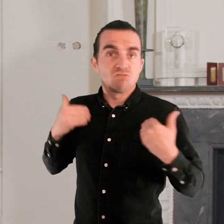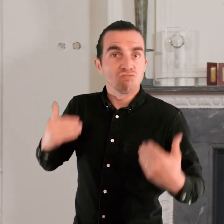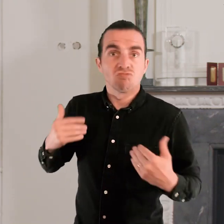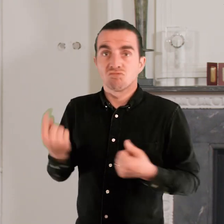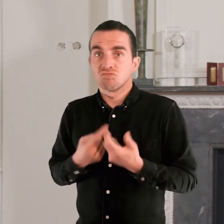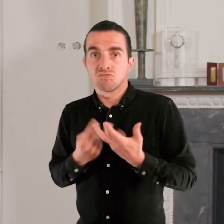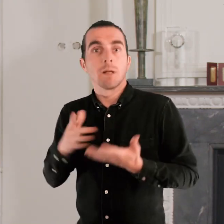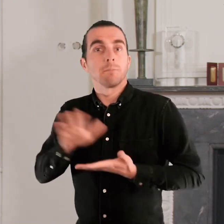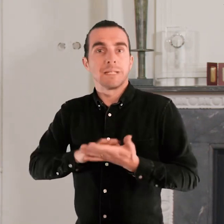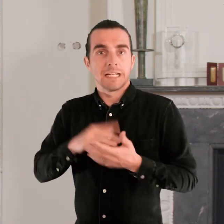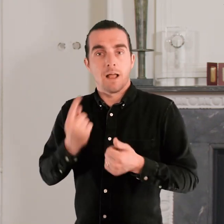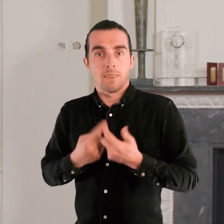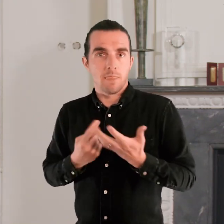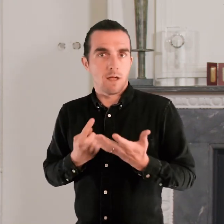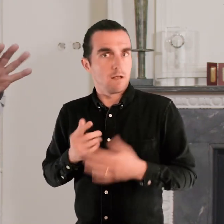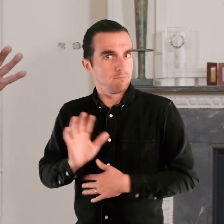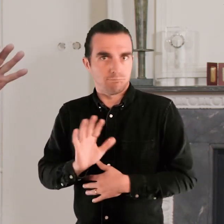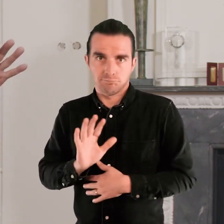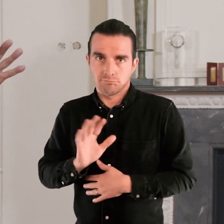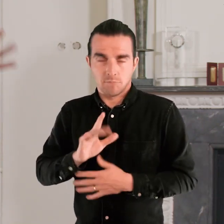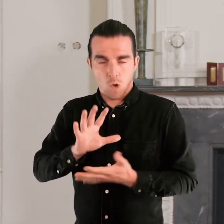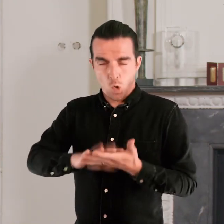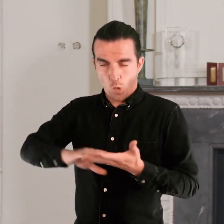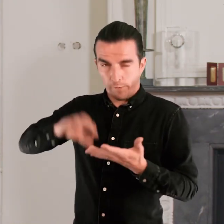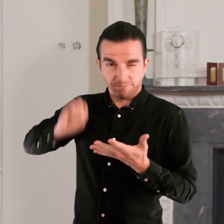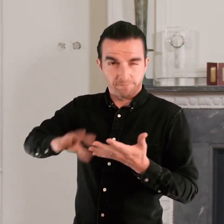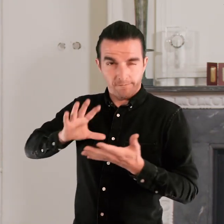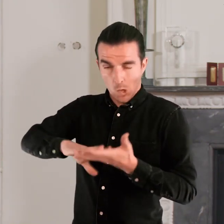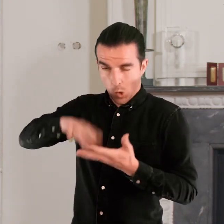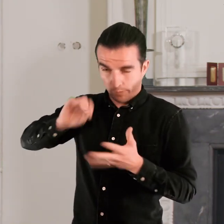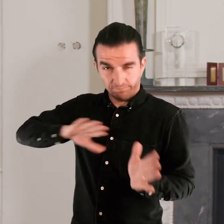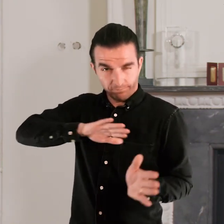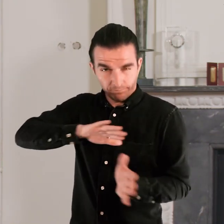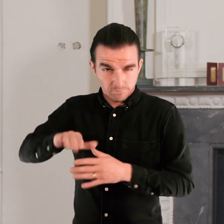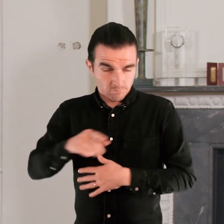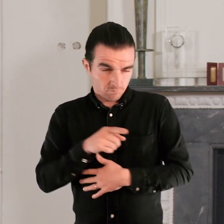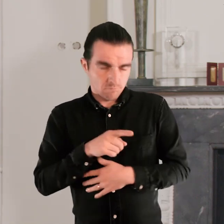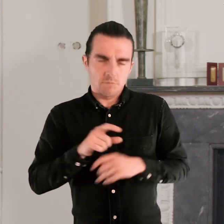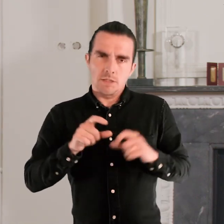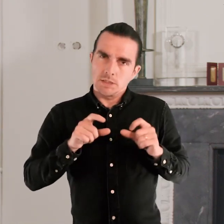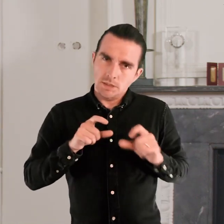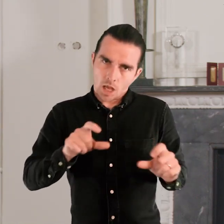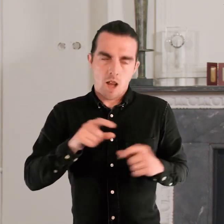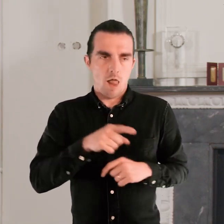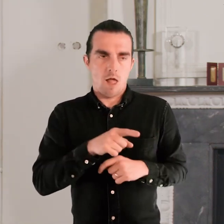even if you take all that out, you still get this effect, this kind of capital effect